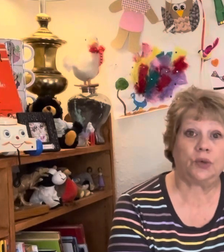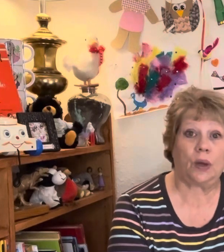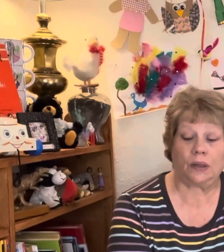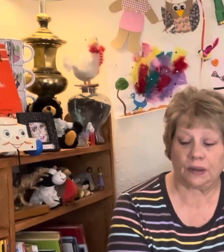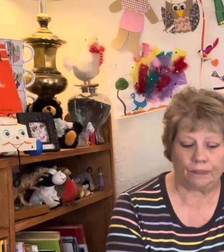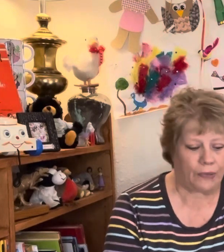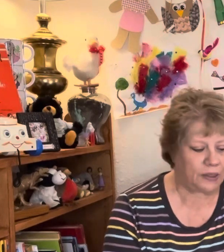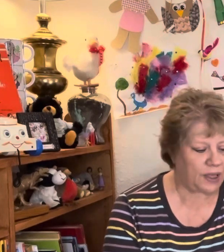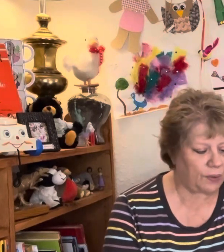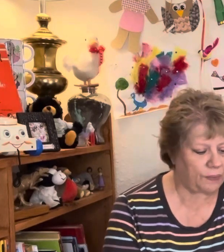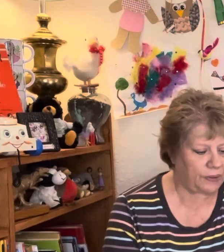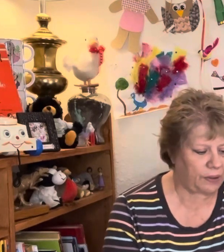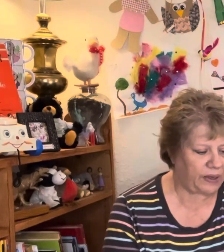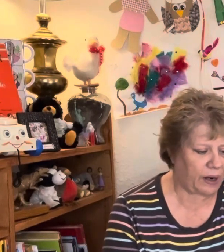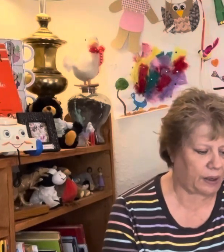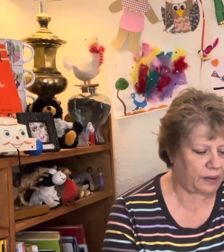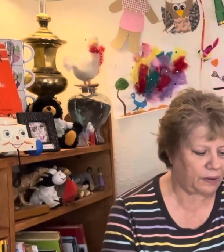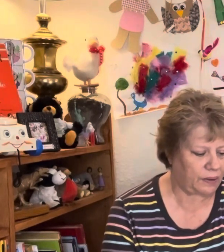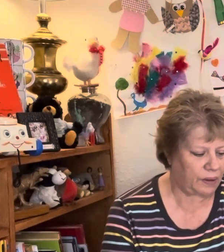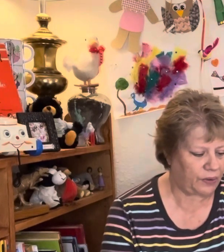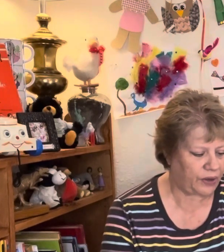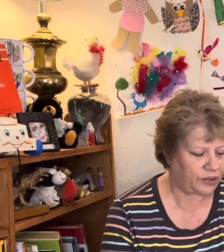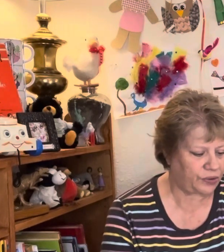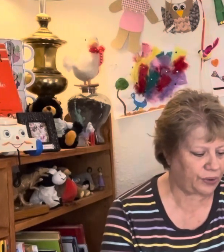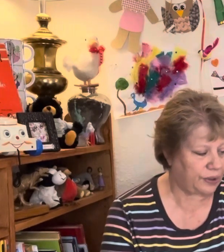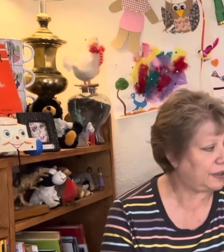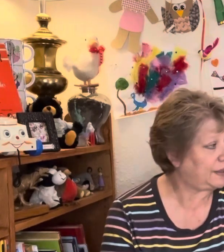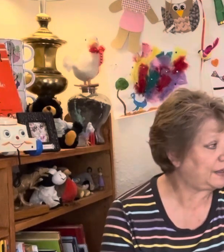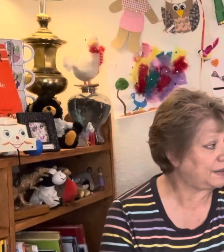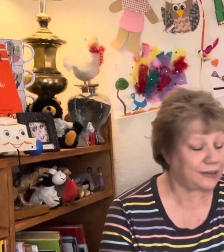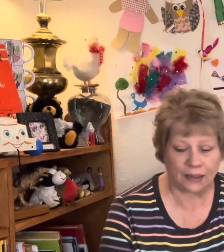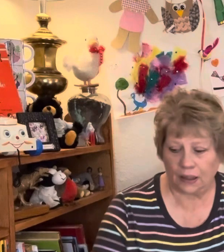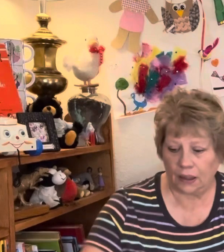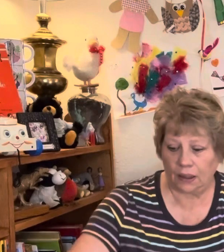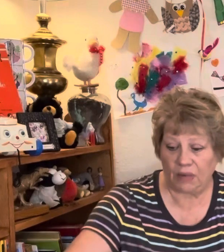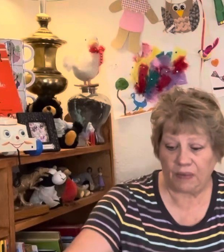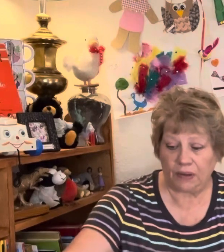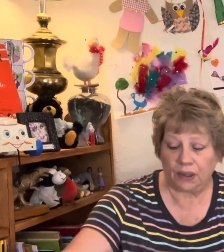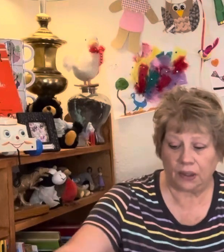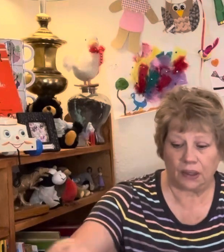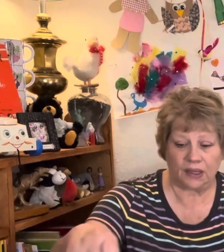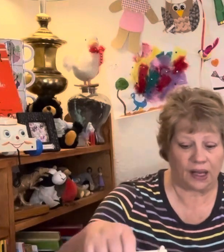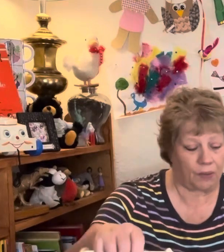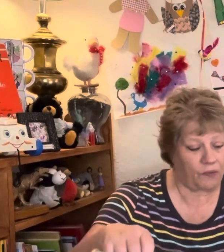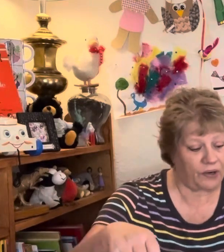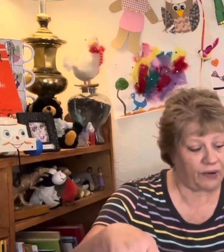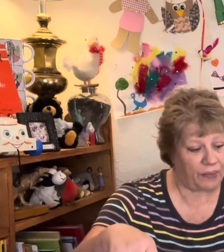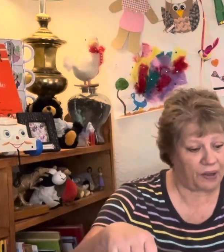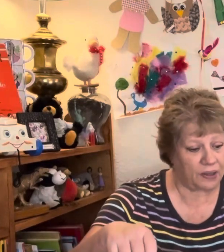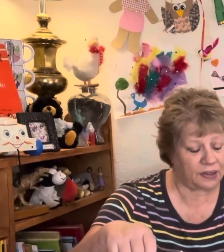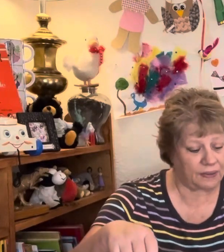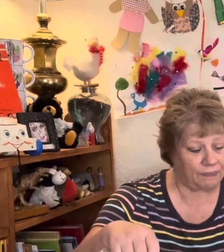you want. So here we are with our tool kits, maybe you can take them over to Grandpa's and